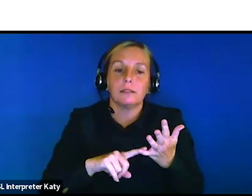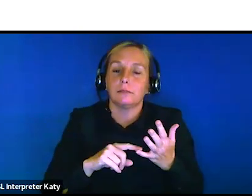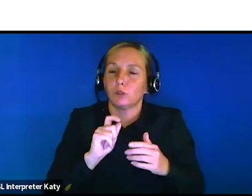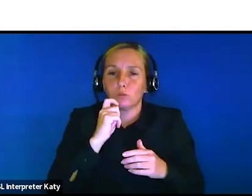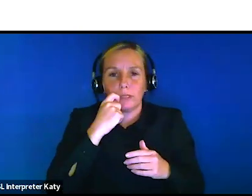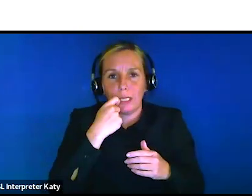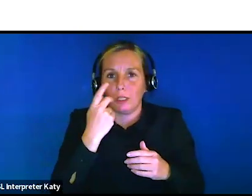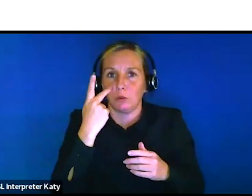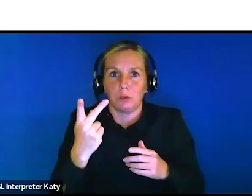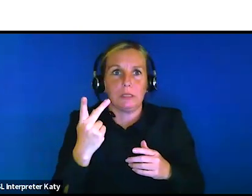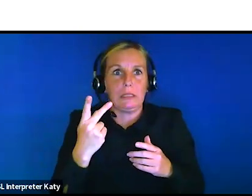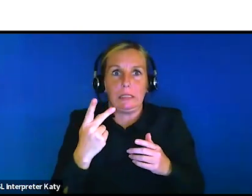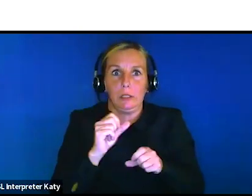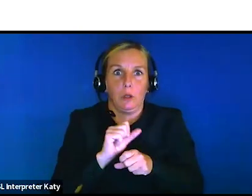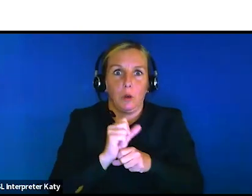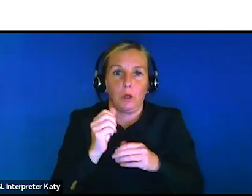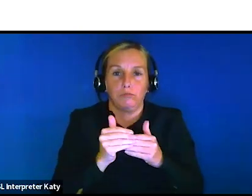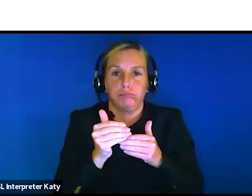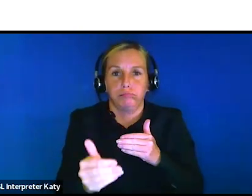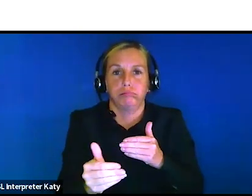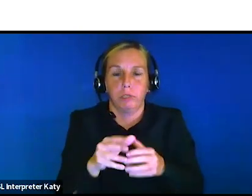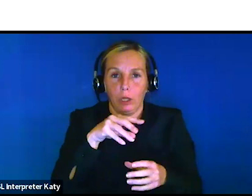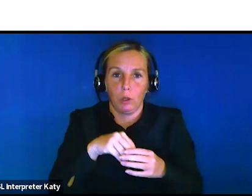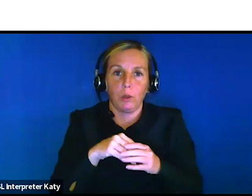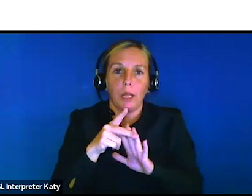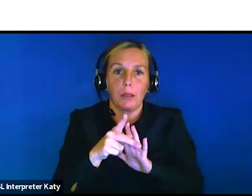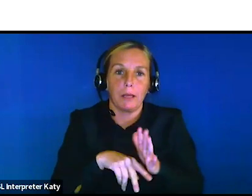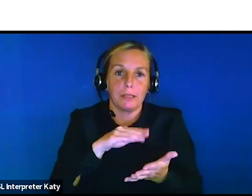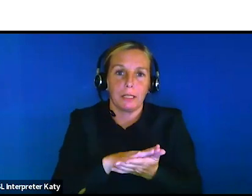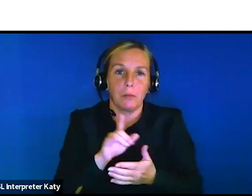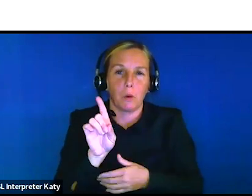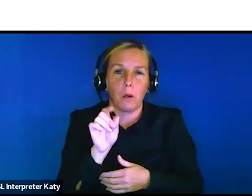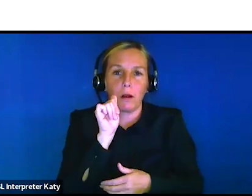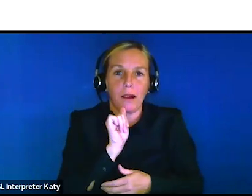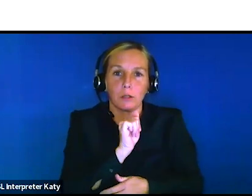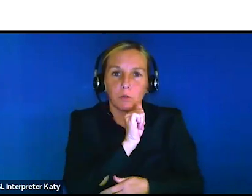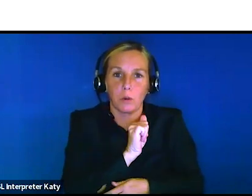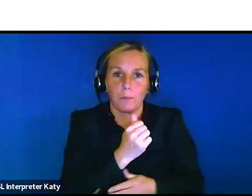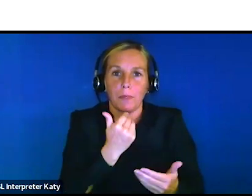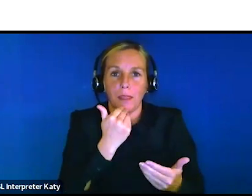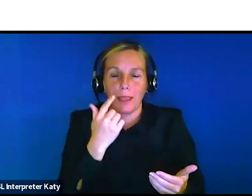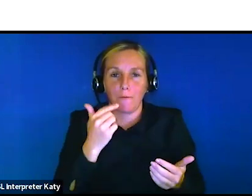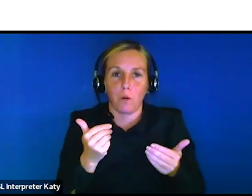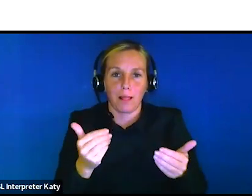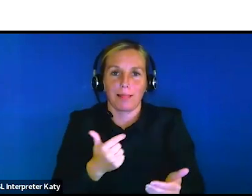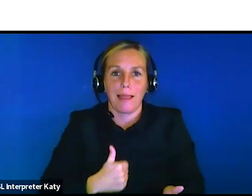including the Policy Academy in Arizona. Thanks for allowing us to share some thoughts.